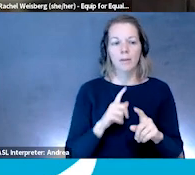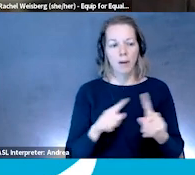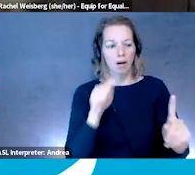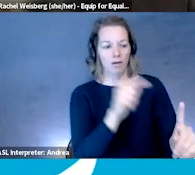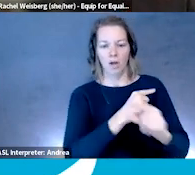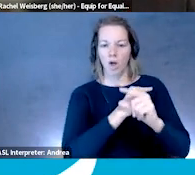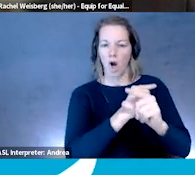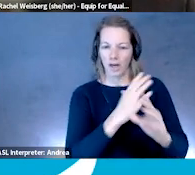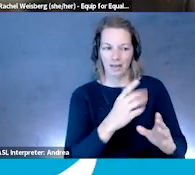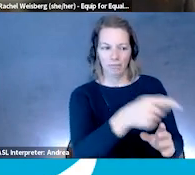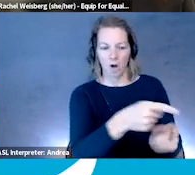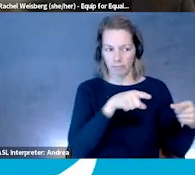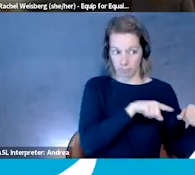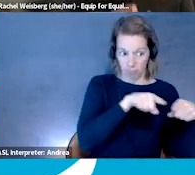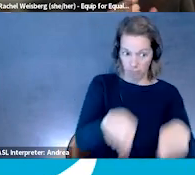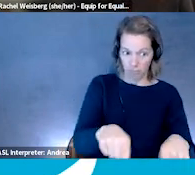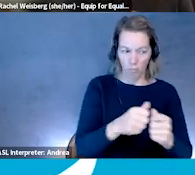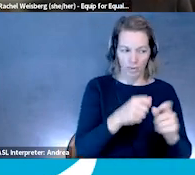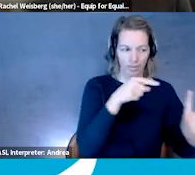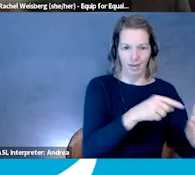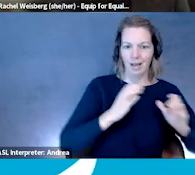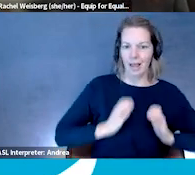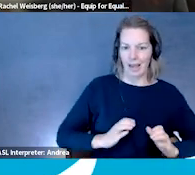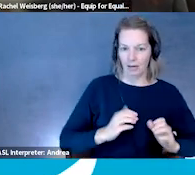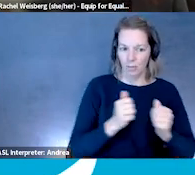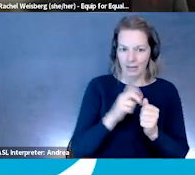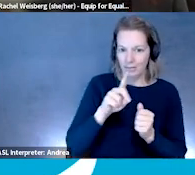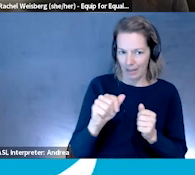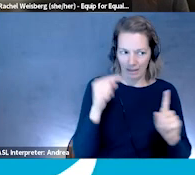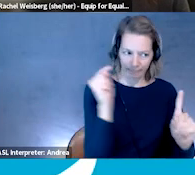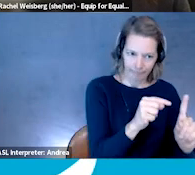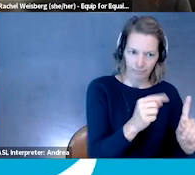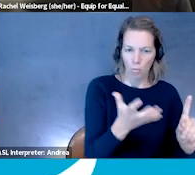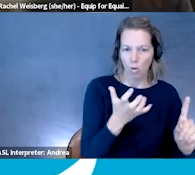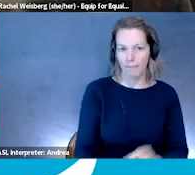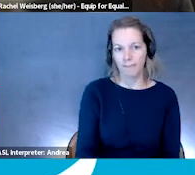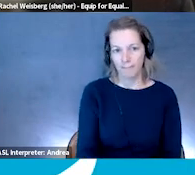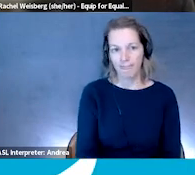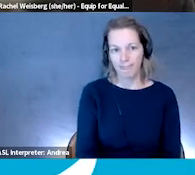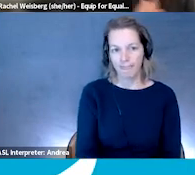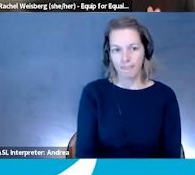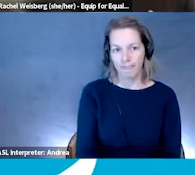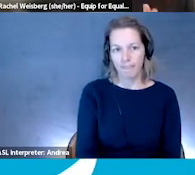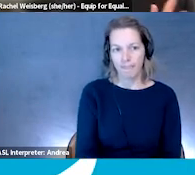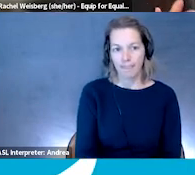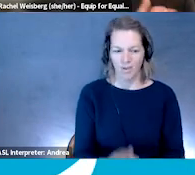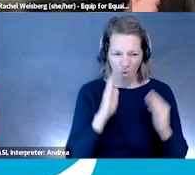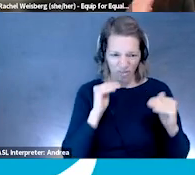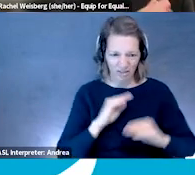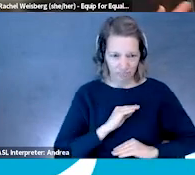A RETAINER AGREEMENT OR RELEASE OF INFORMATION. WE